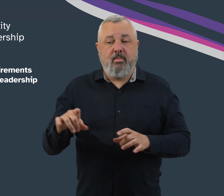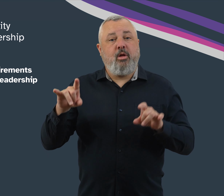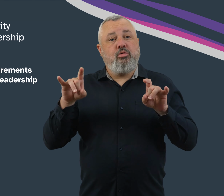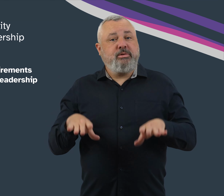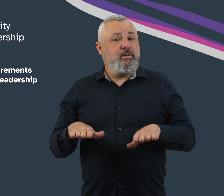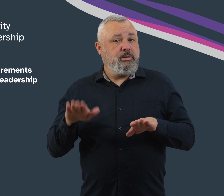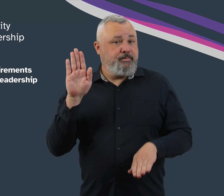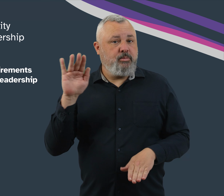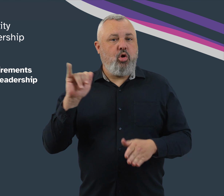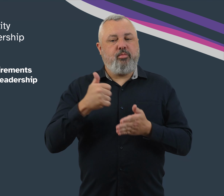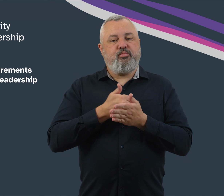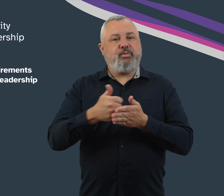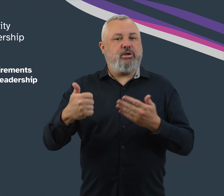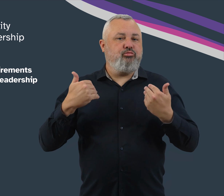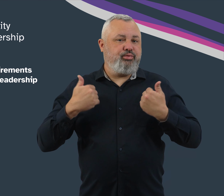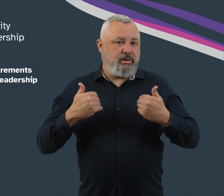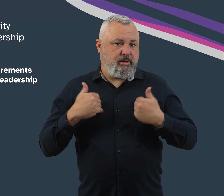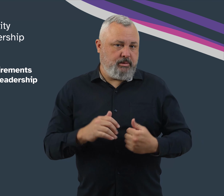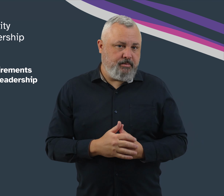Be an Australian citizen or permanent resident.